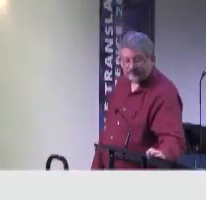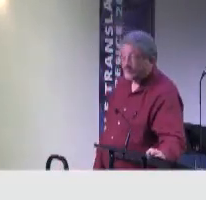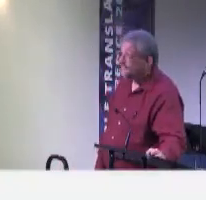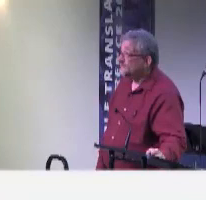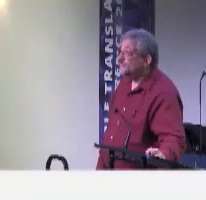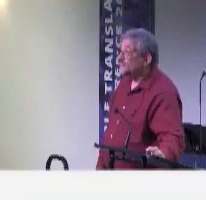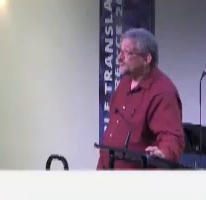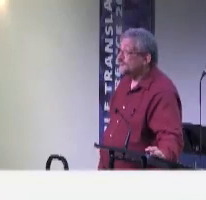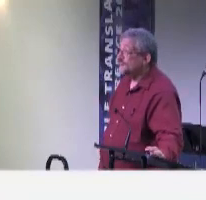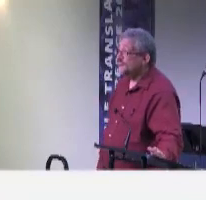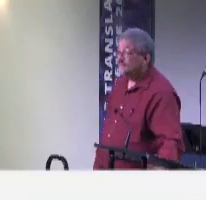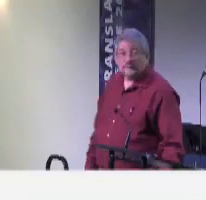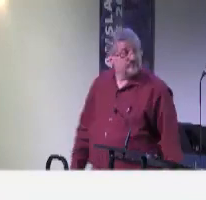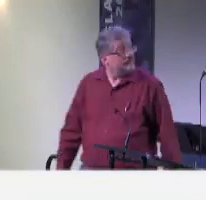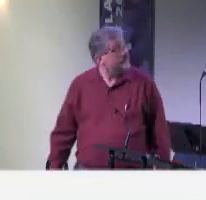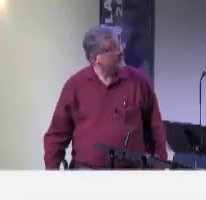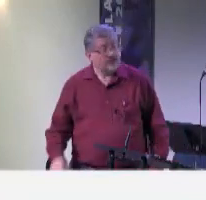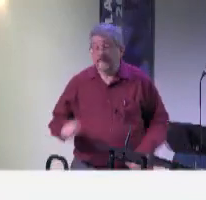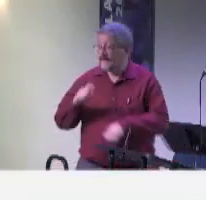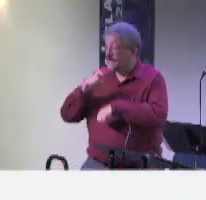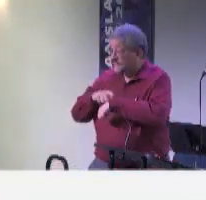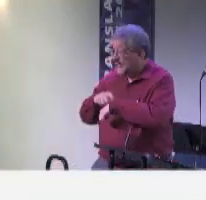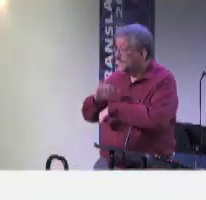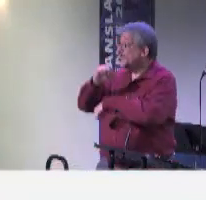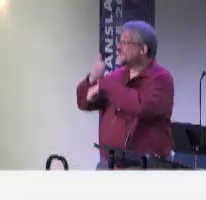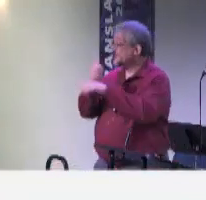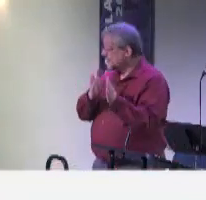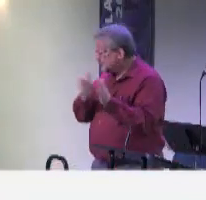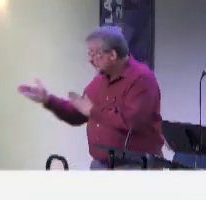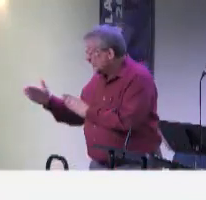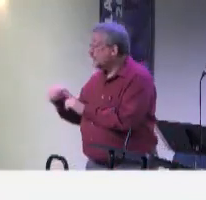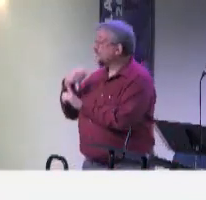In the plan itself.